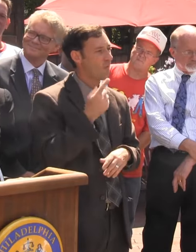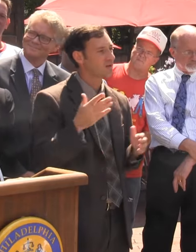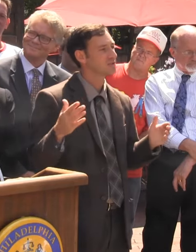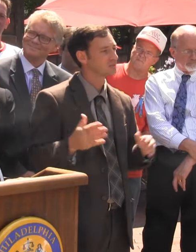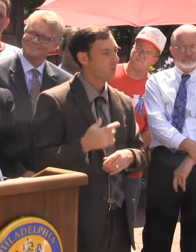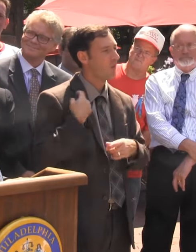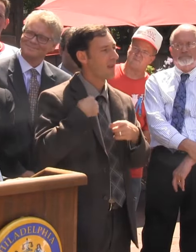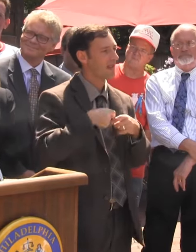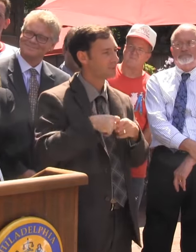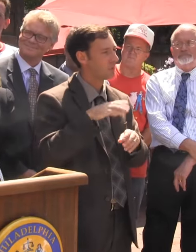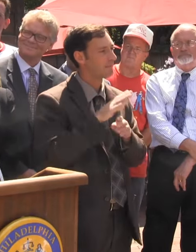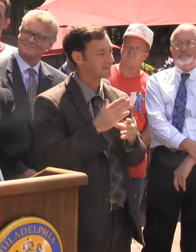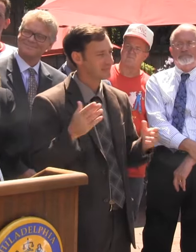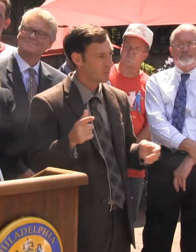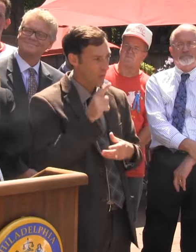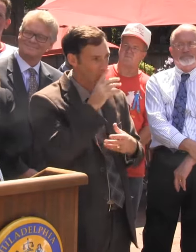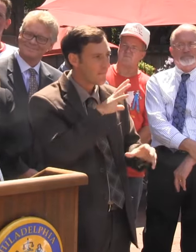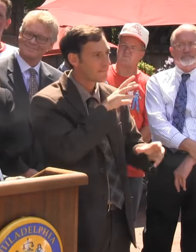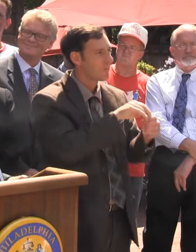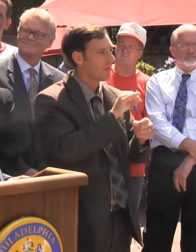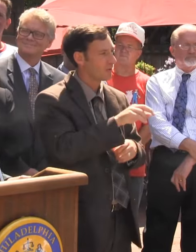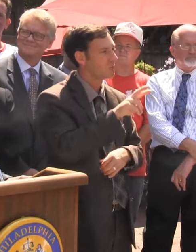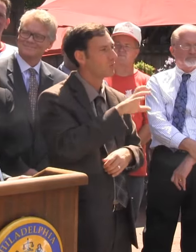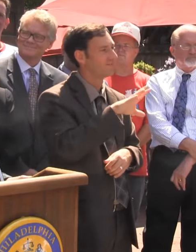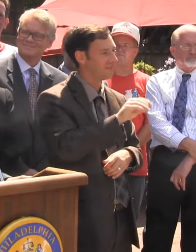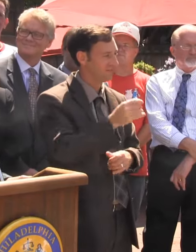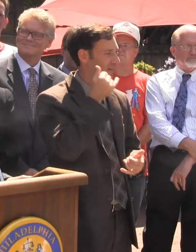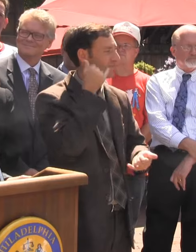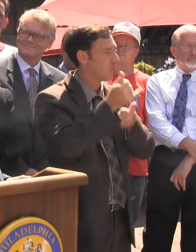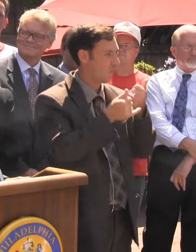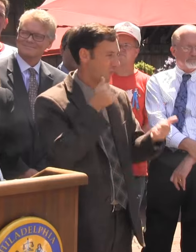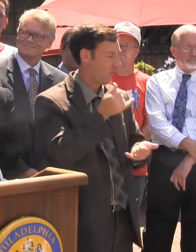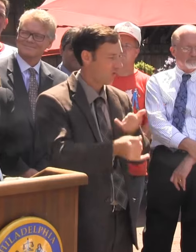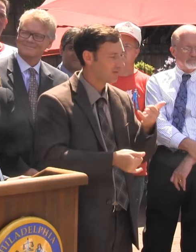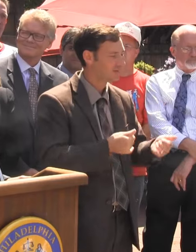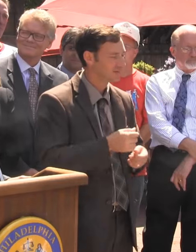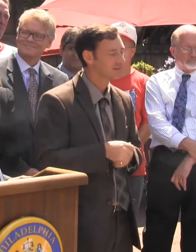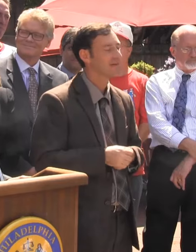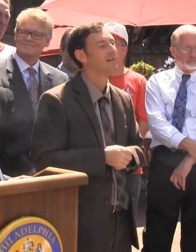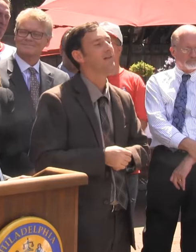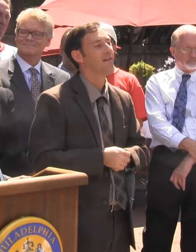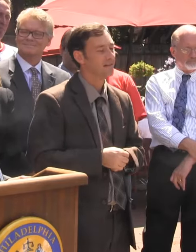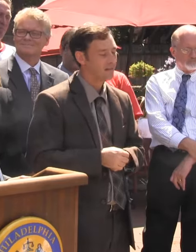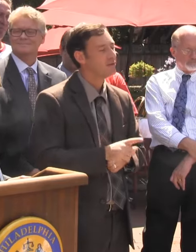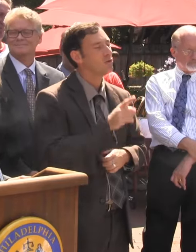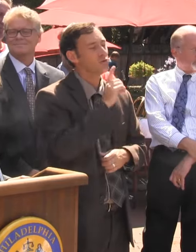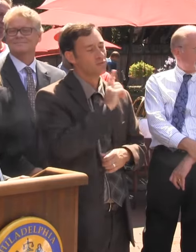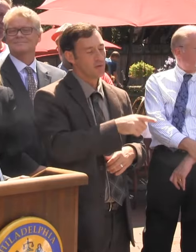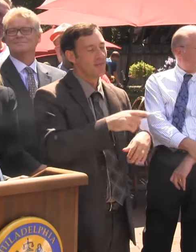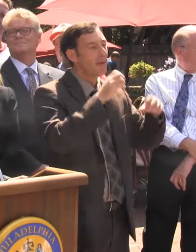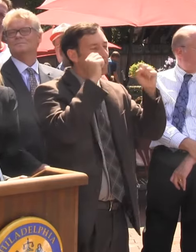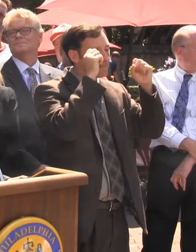businesses here who is part of those 250 phone calls, and it is truly amazing how quickly